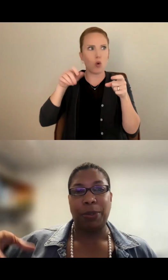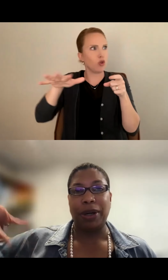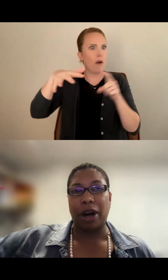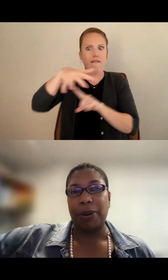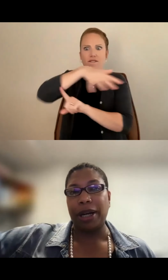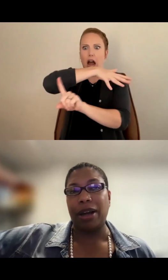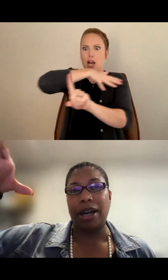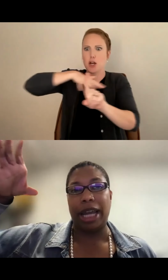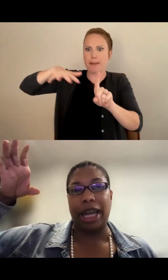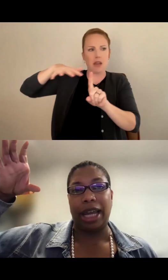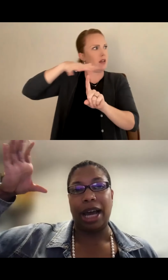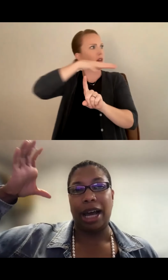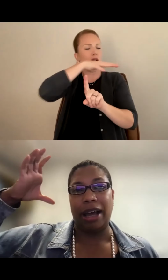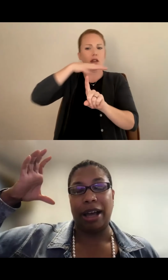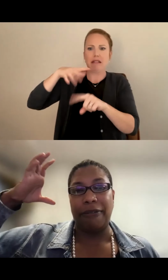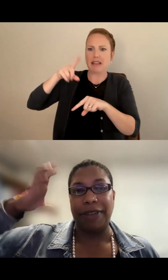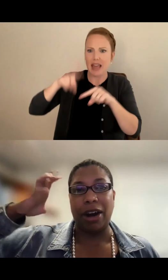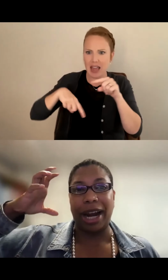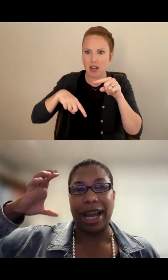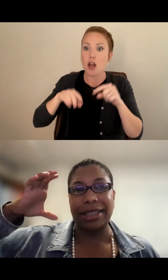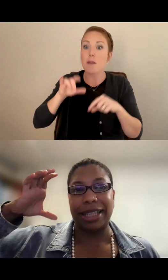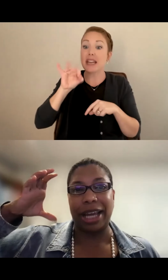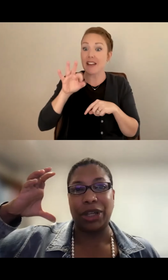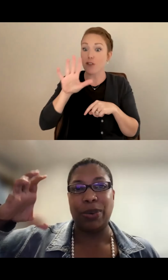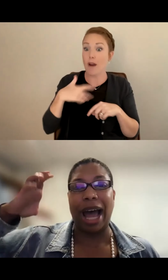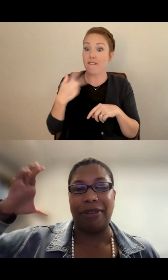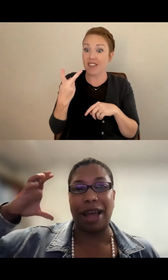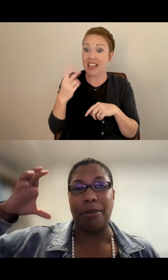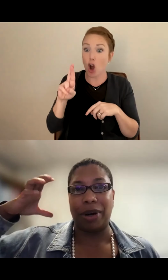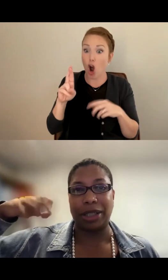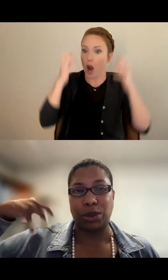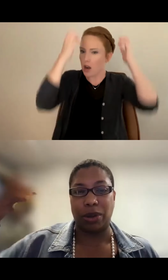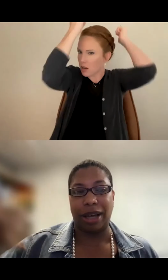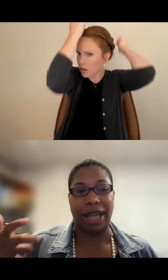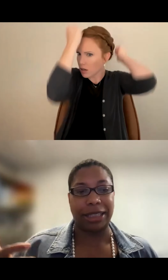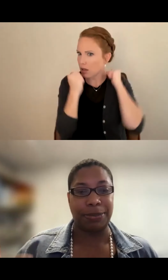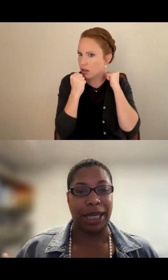If you are putting on a VR headset, you have a lot more control of that space.